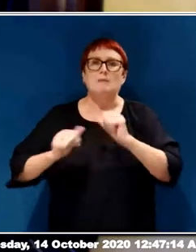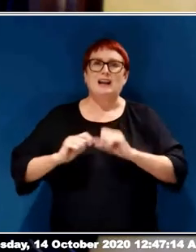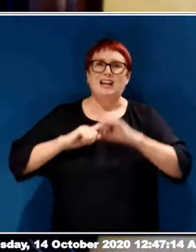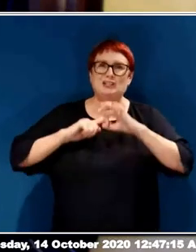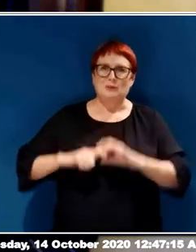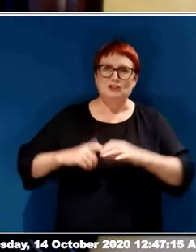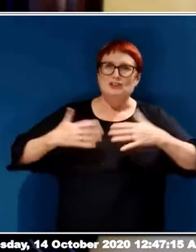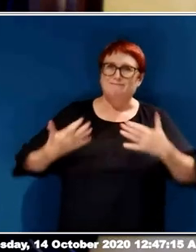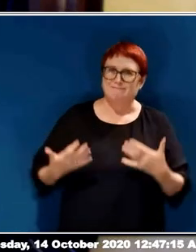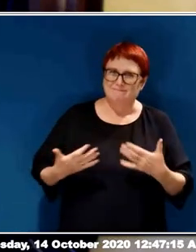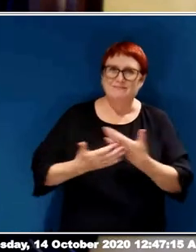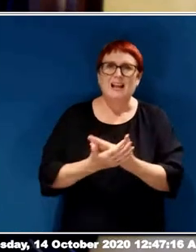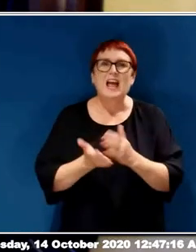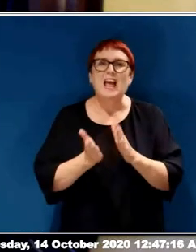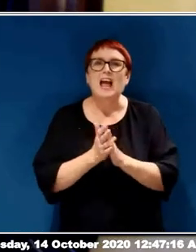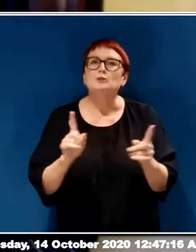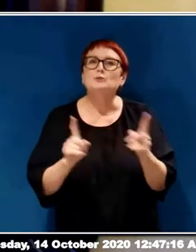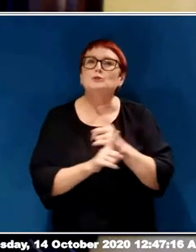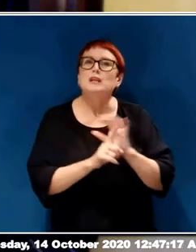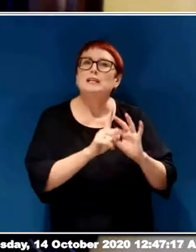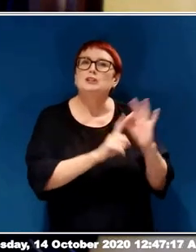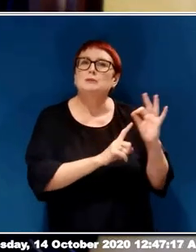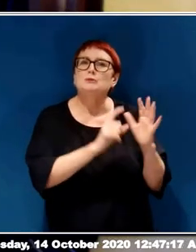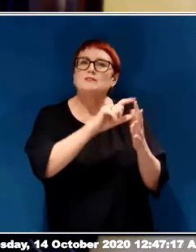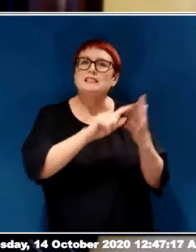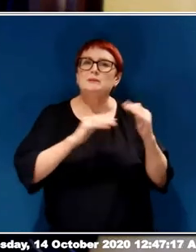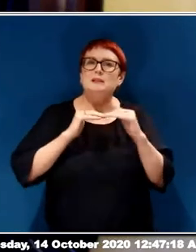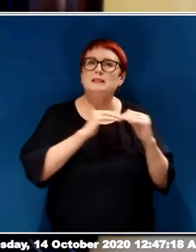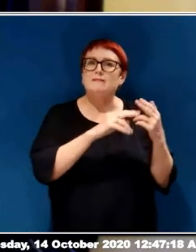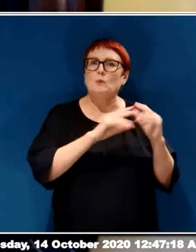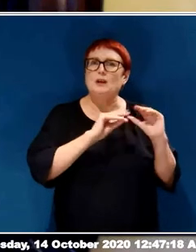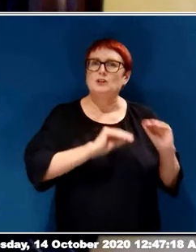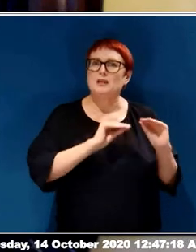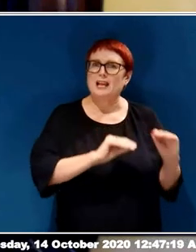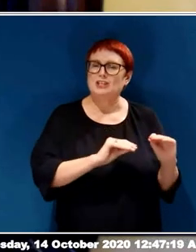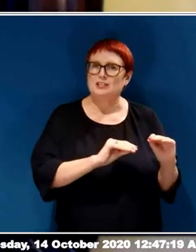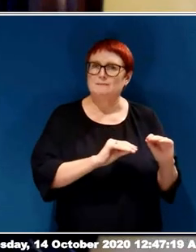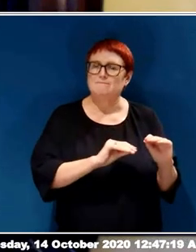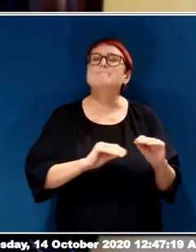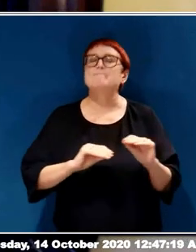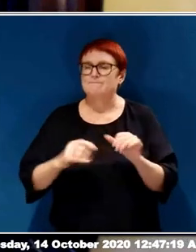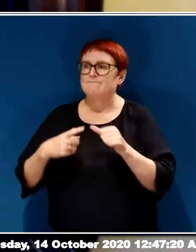DR de BRUIN: I think that there needs to be much clearer guidance regarding the